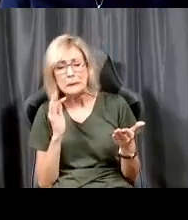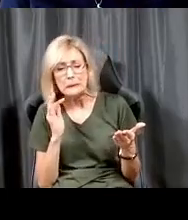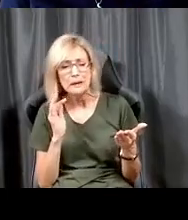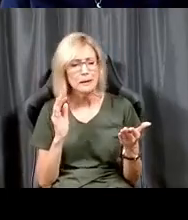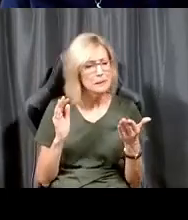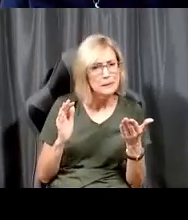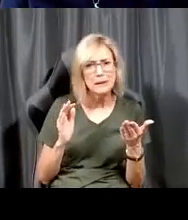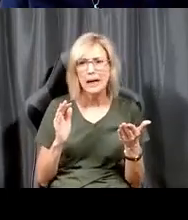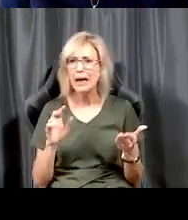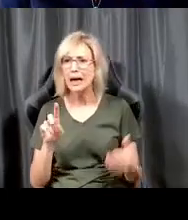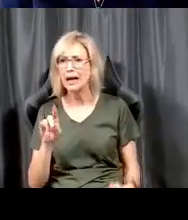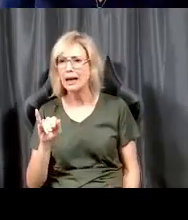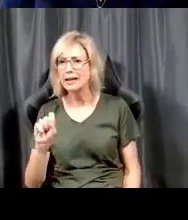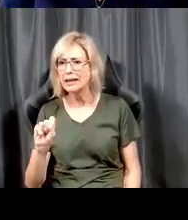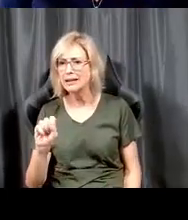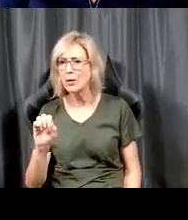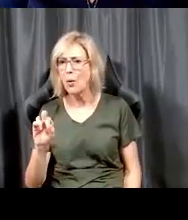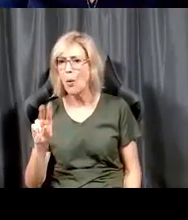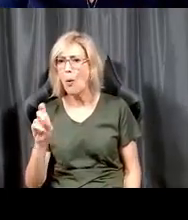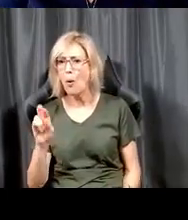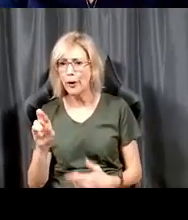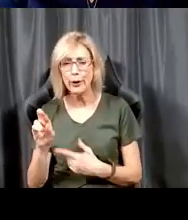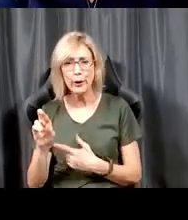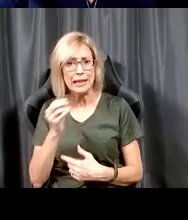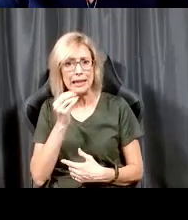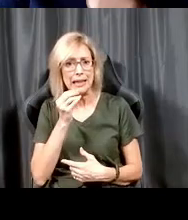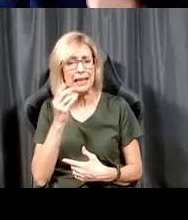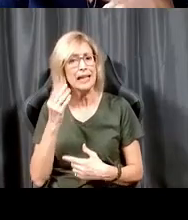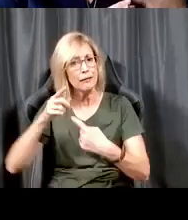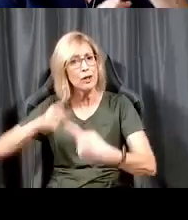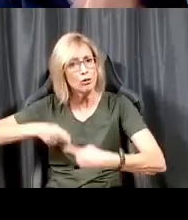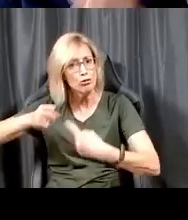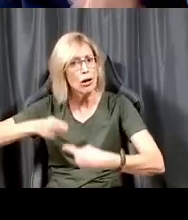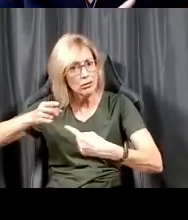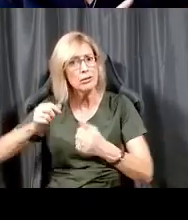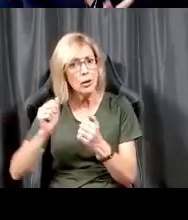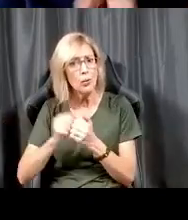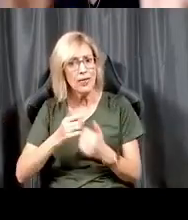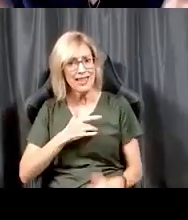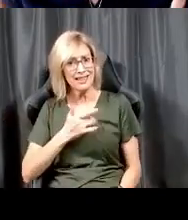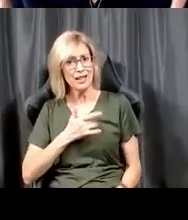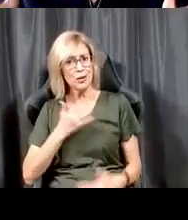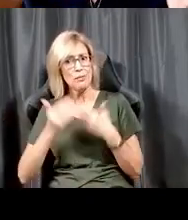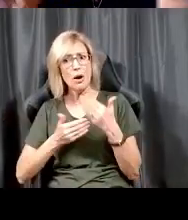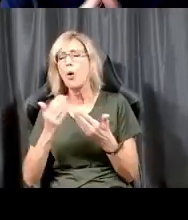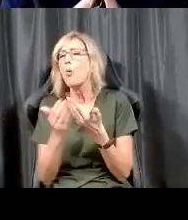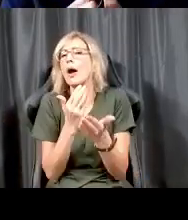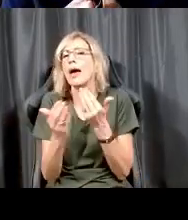disordered eating, which is that sensory process struggles , of taste, whatever the reason, the way that we